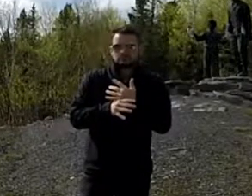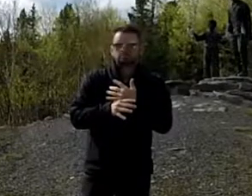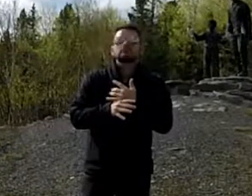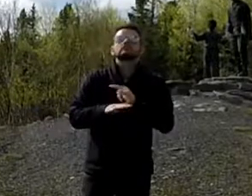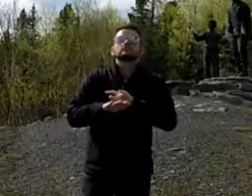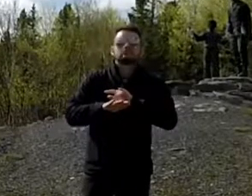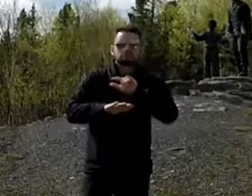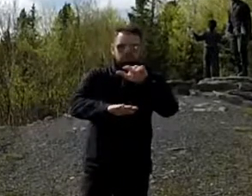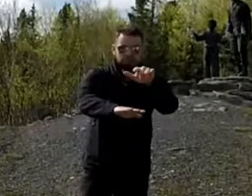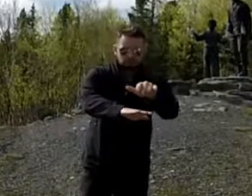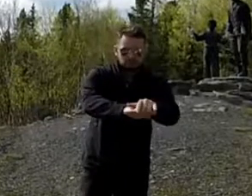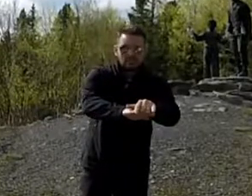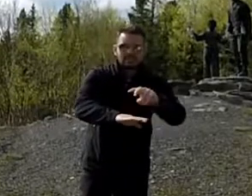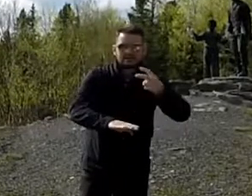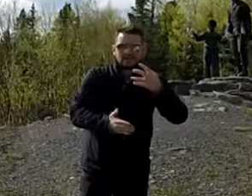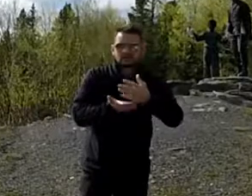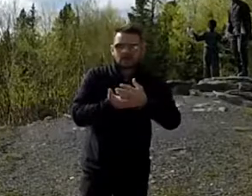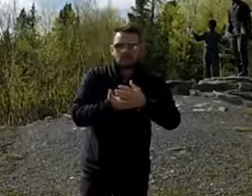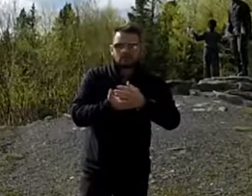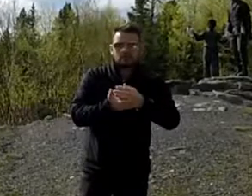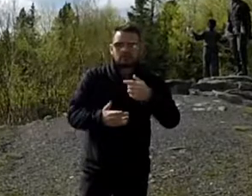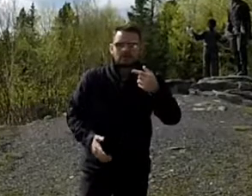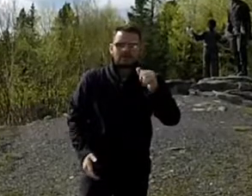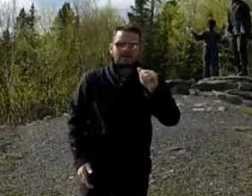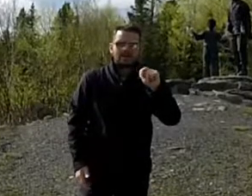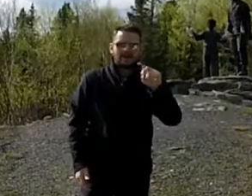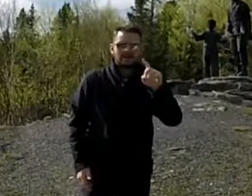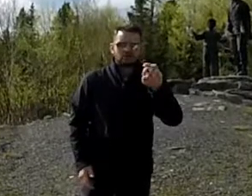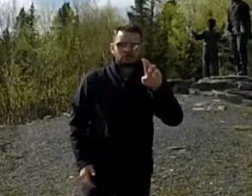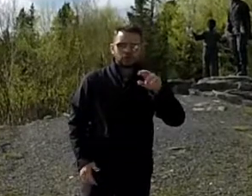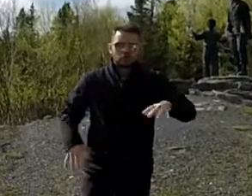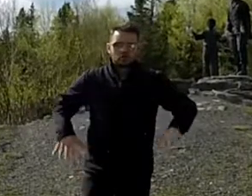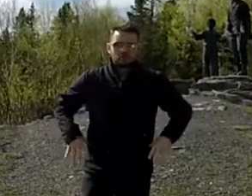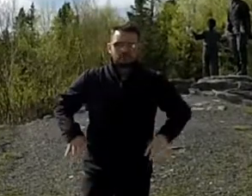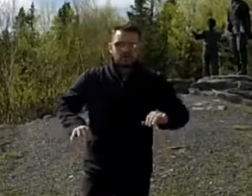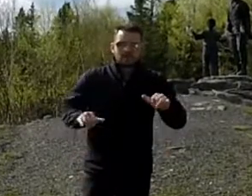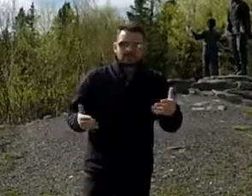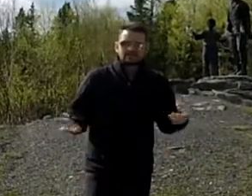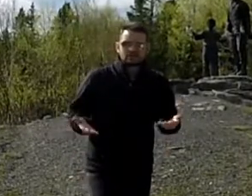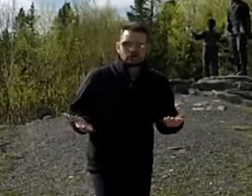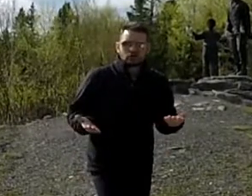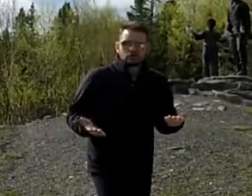then the next stop was in Gander, Newfoundland which is right here.